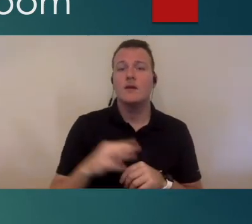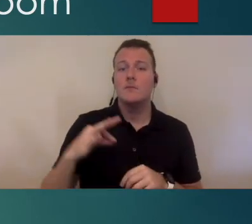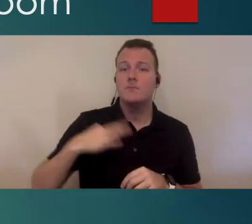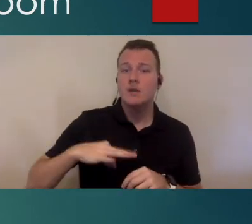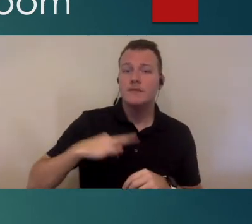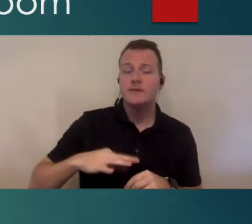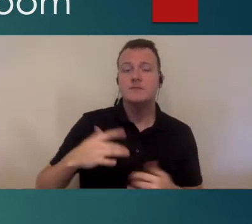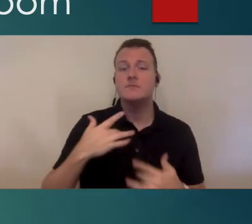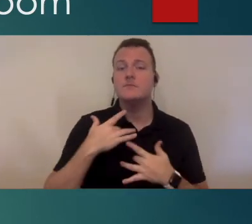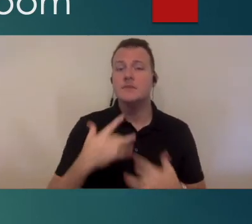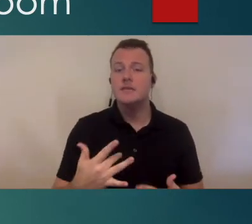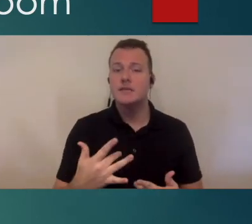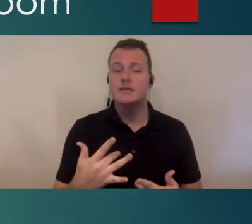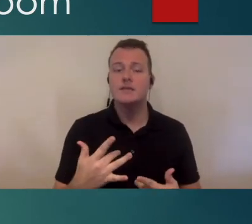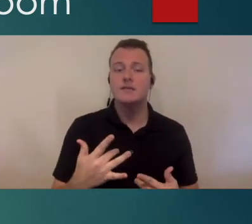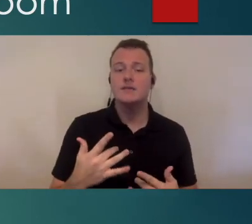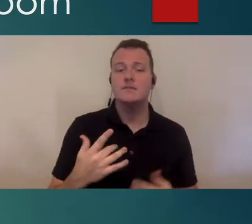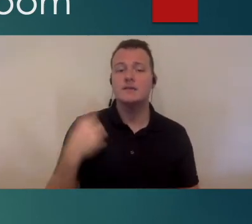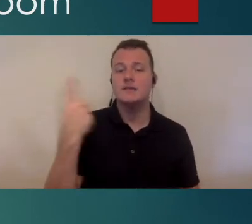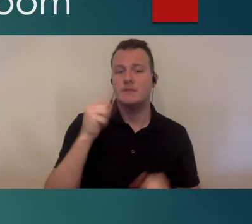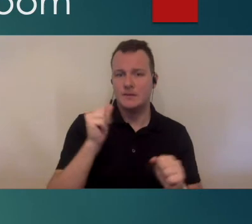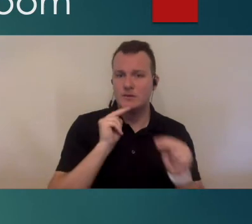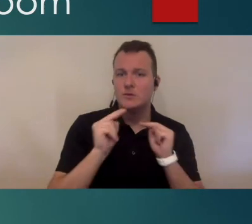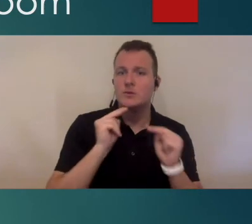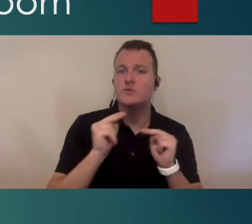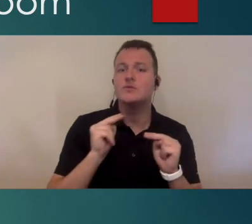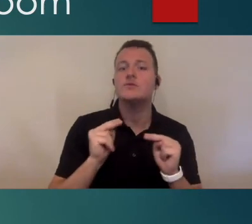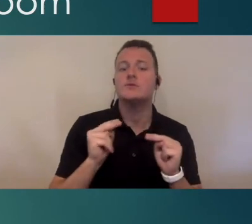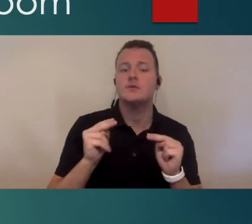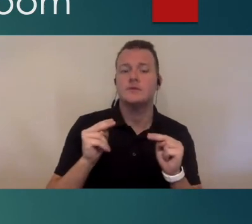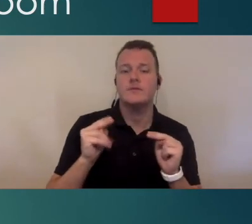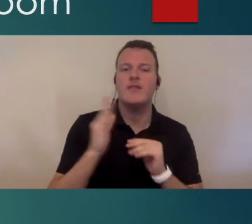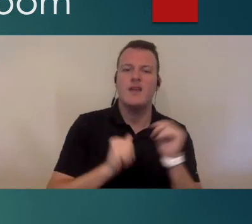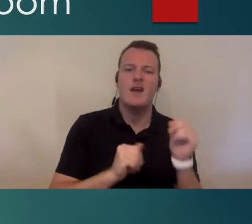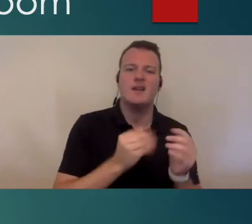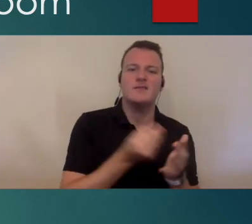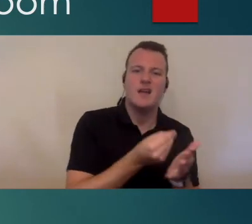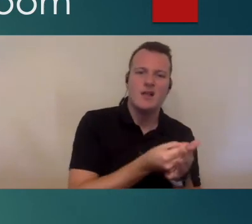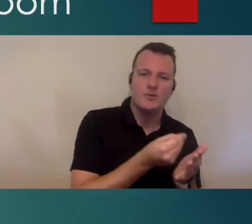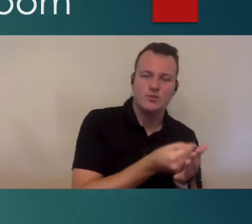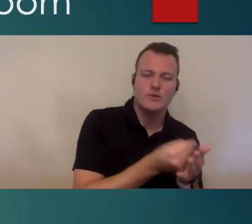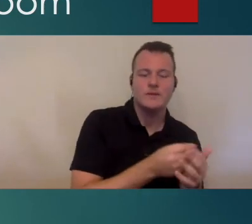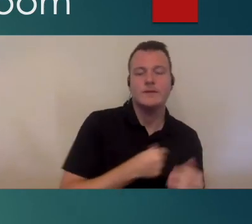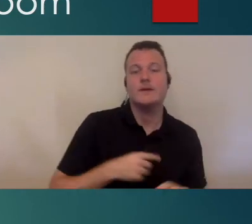tended to likely be something that can be negotiated, more so than salary. So paid